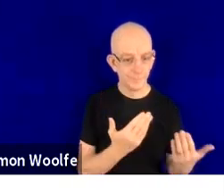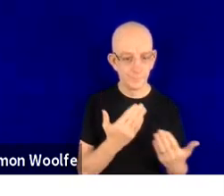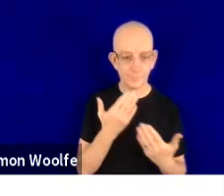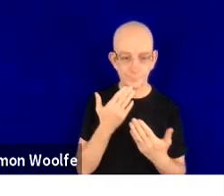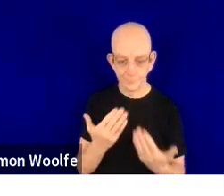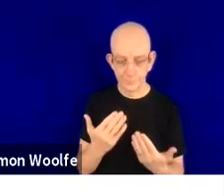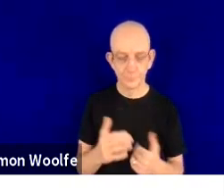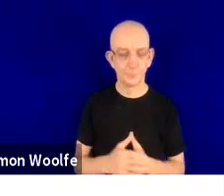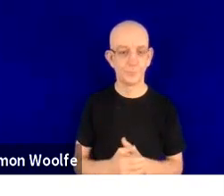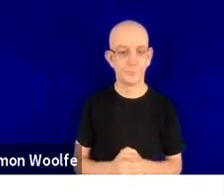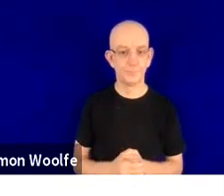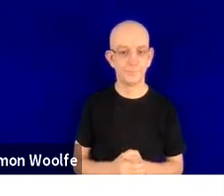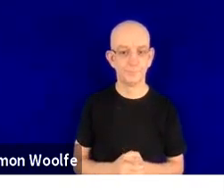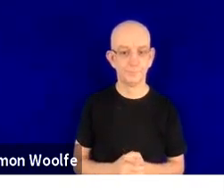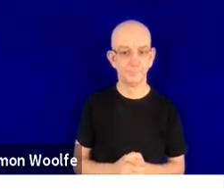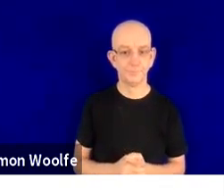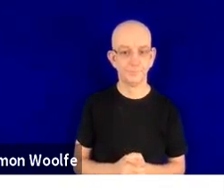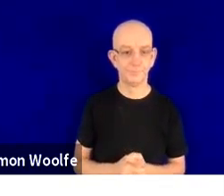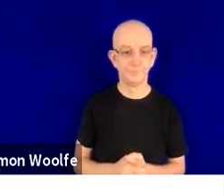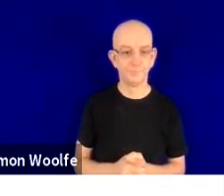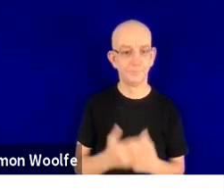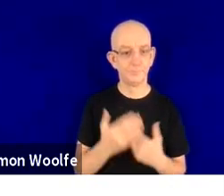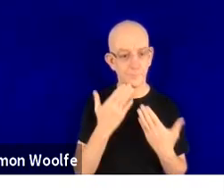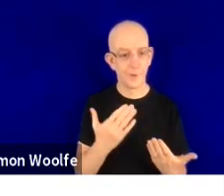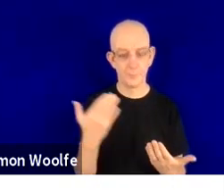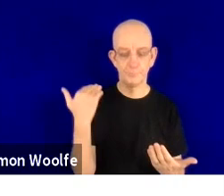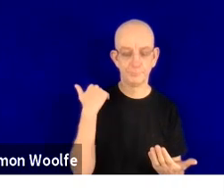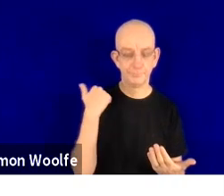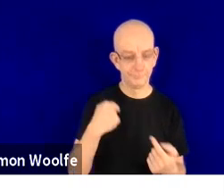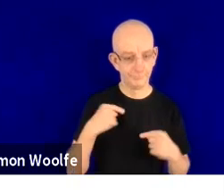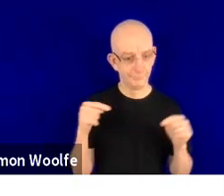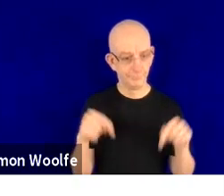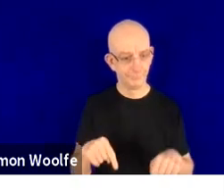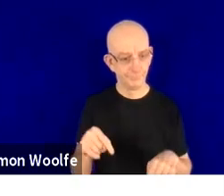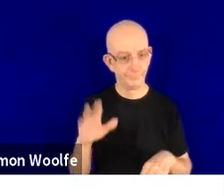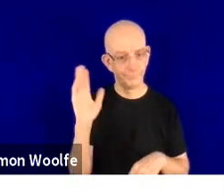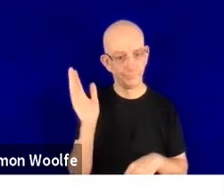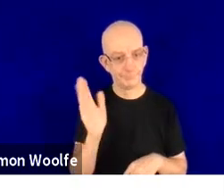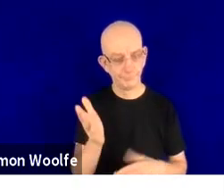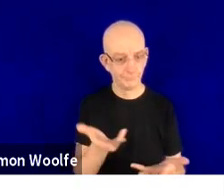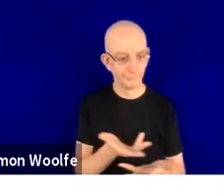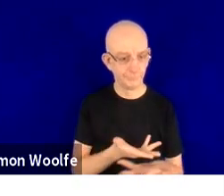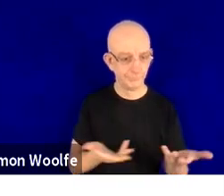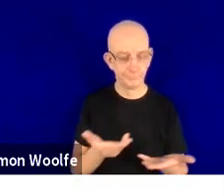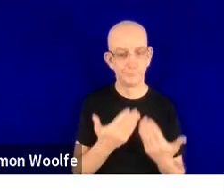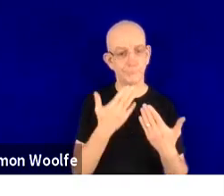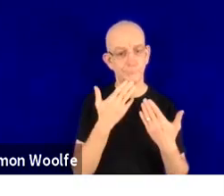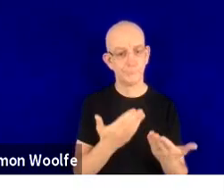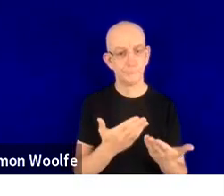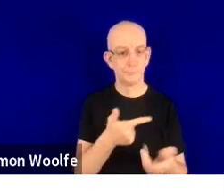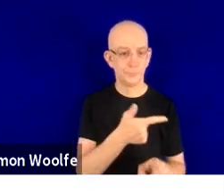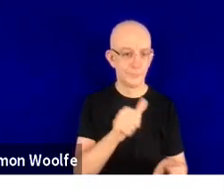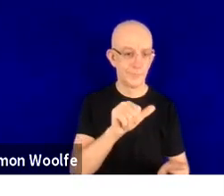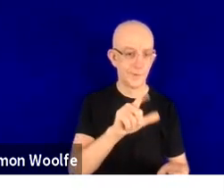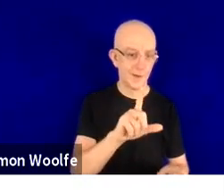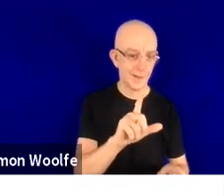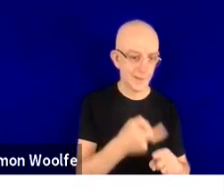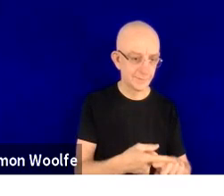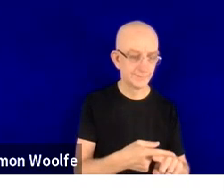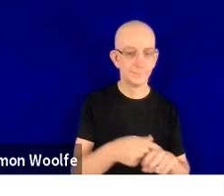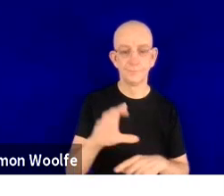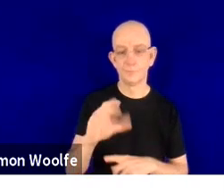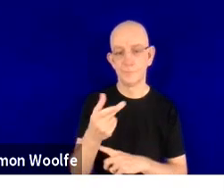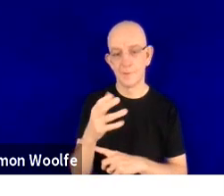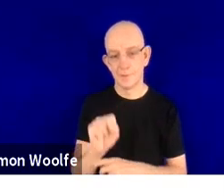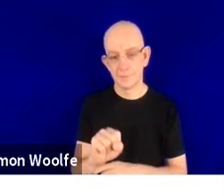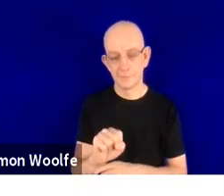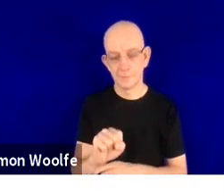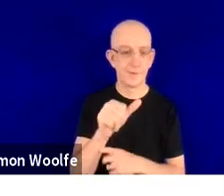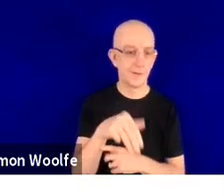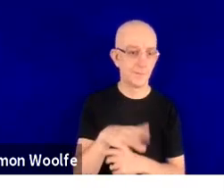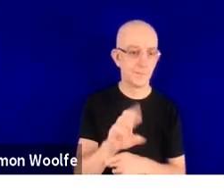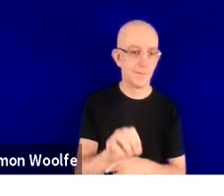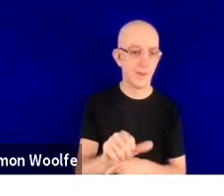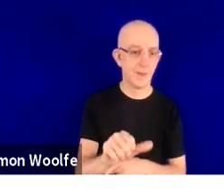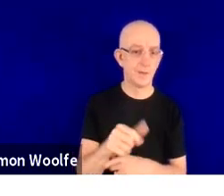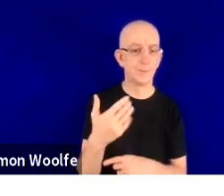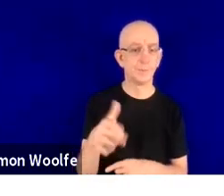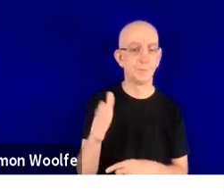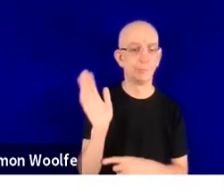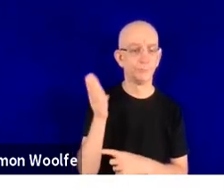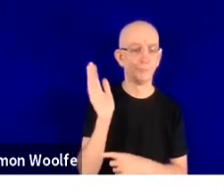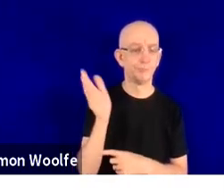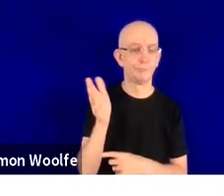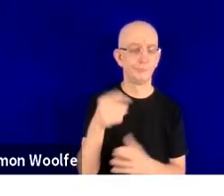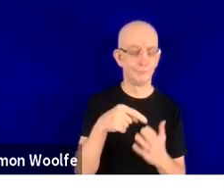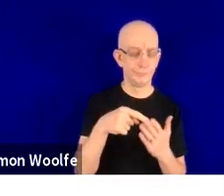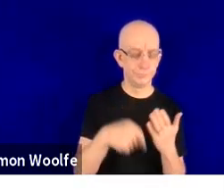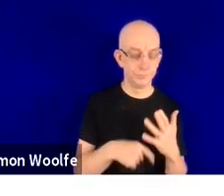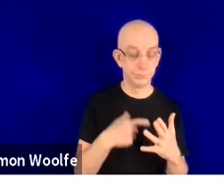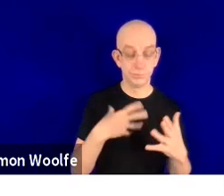And thank you, Alex, Charles and Amber for very rich discussions and presentations. I will keep my presentation short as I also want to leave some time for the Q and A